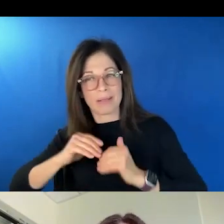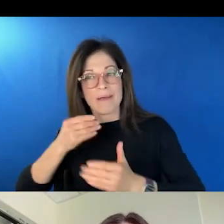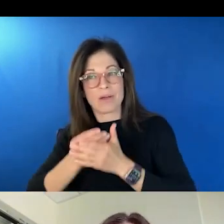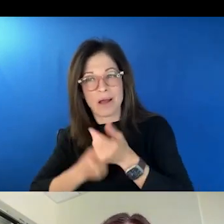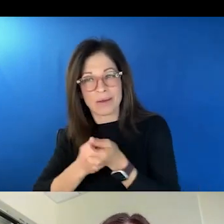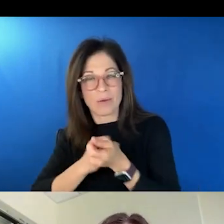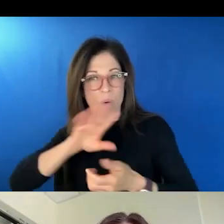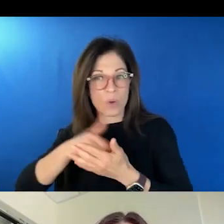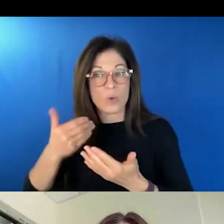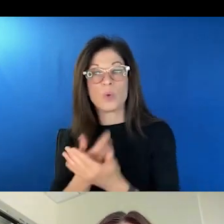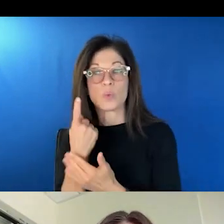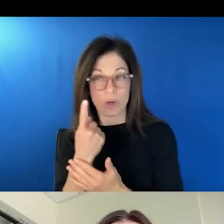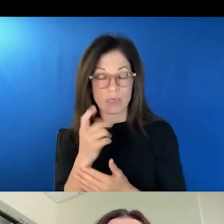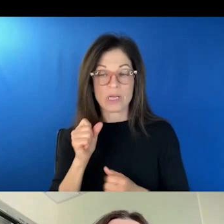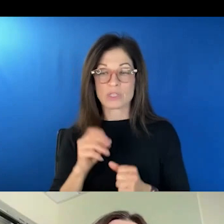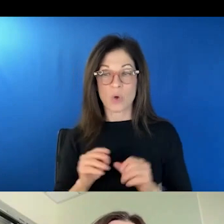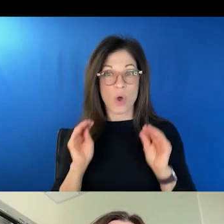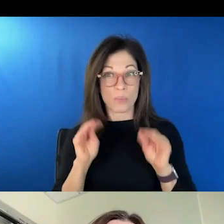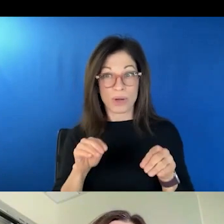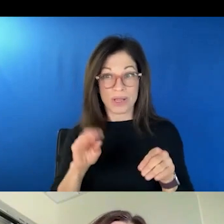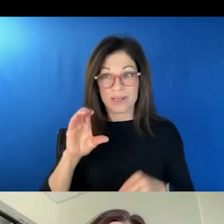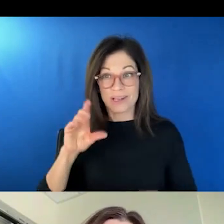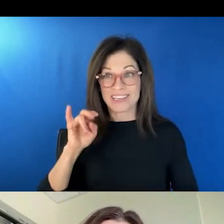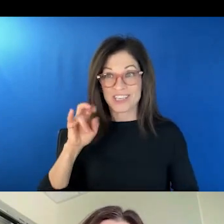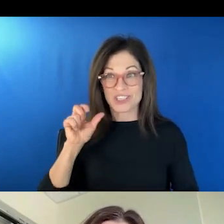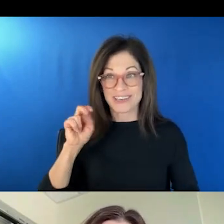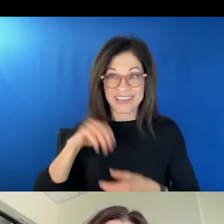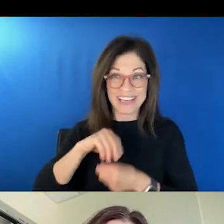PUTTING A CLINICIAN IN A COP CAR AND SENDING CO-RESPONSE IN THIS